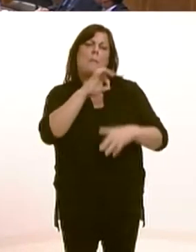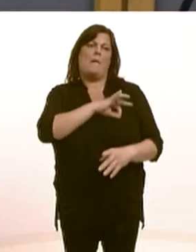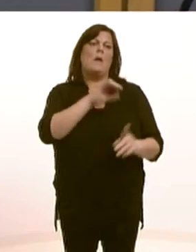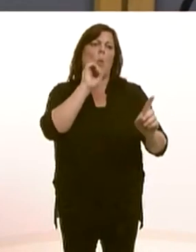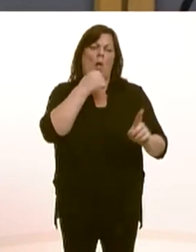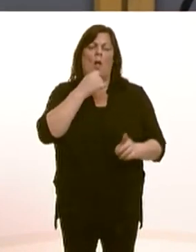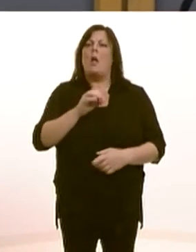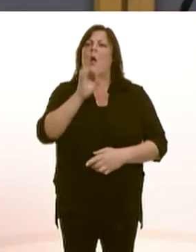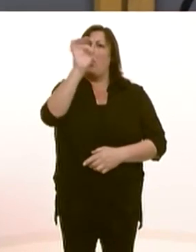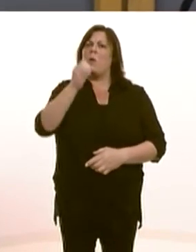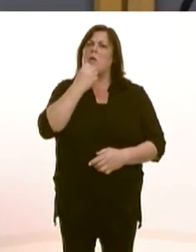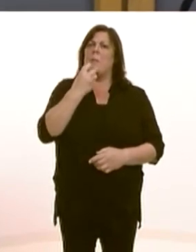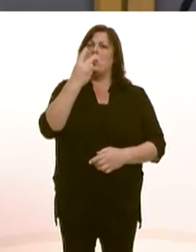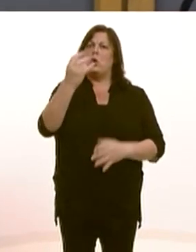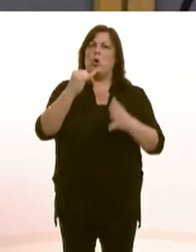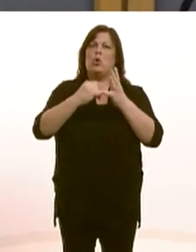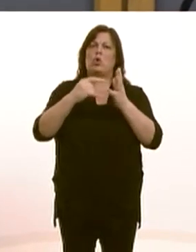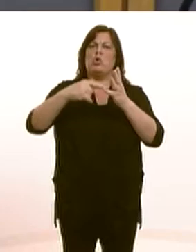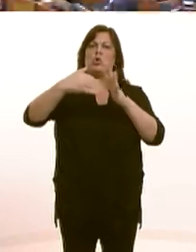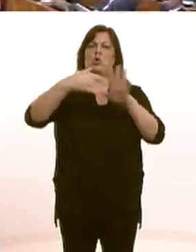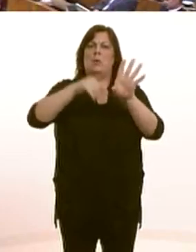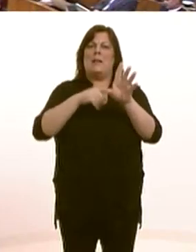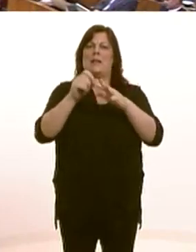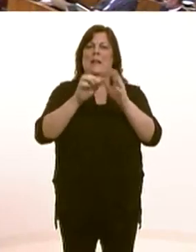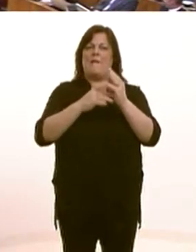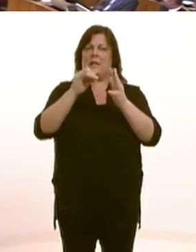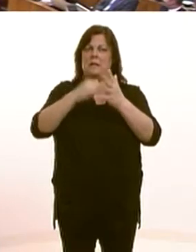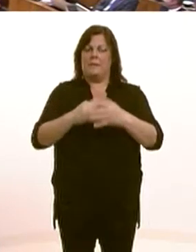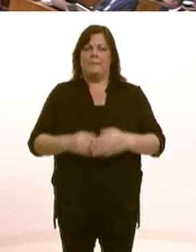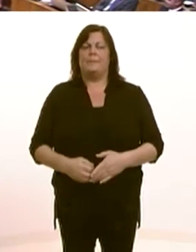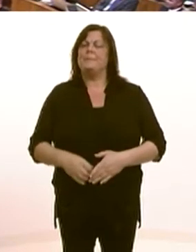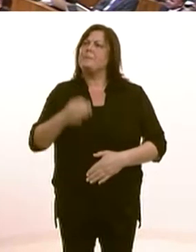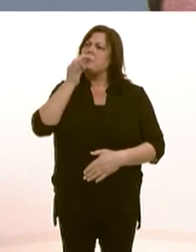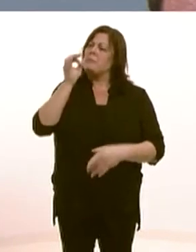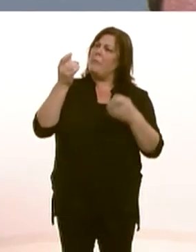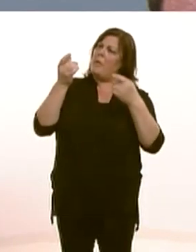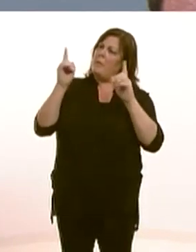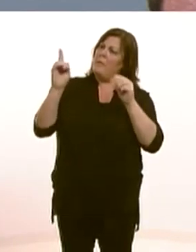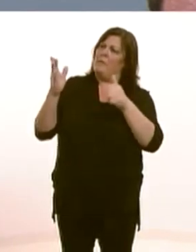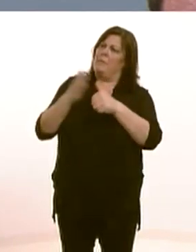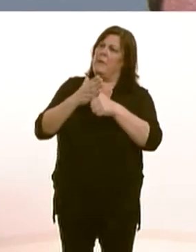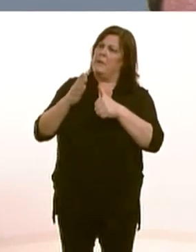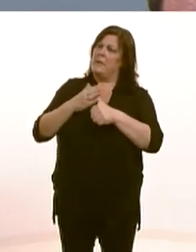A wnaiff y Prif Weinidog amlinellu ymateb Llywodraeth Cymru i'r argyfwng ffoaduriaid presennol?